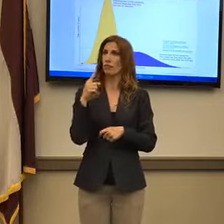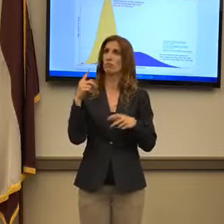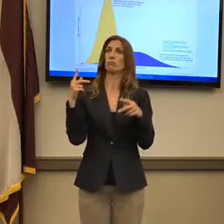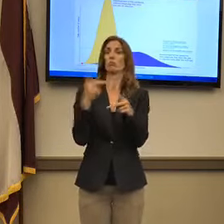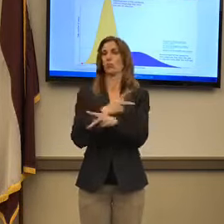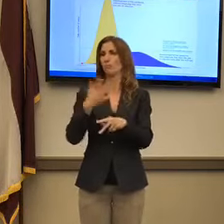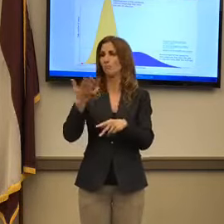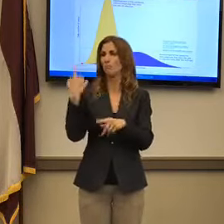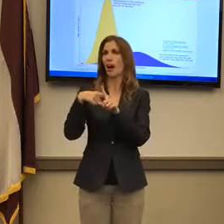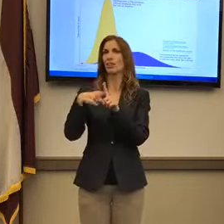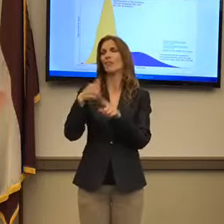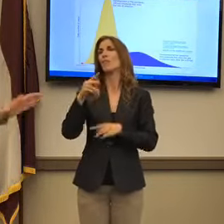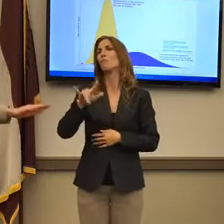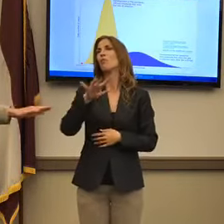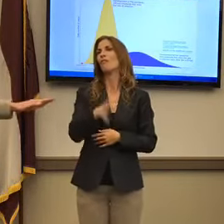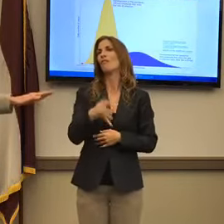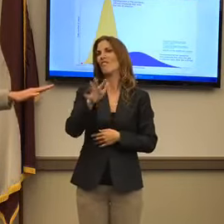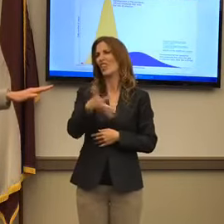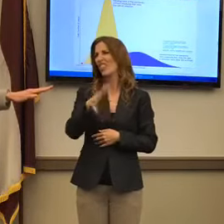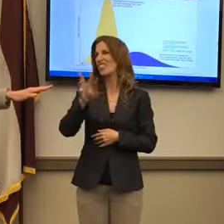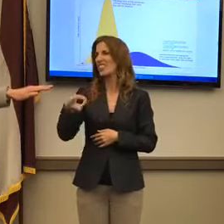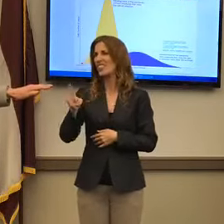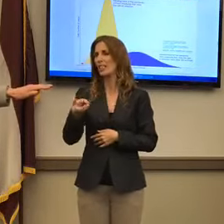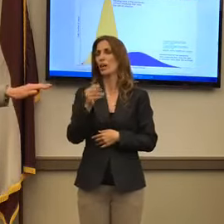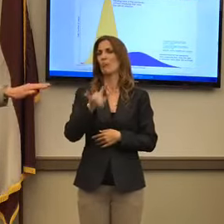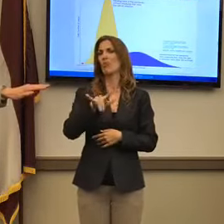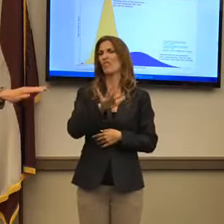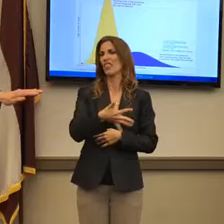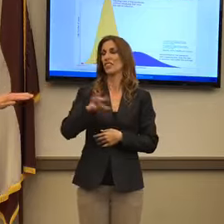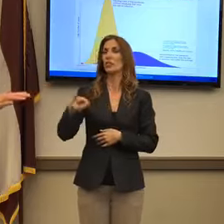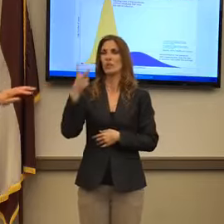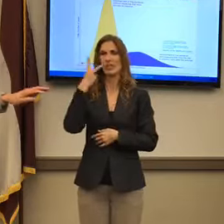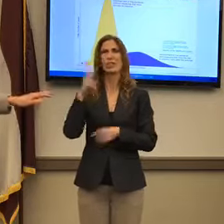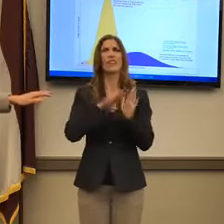on April 5th and 6 so you can see where that curve starts to flatten out and how